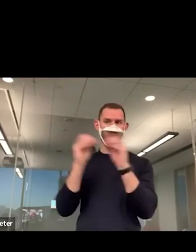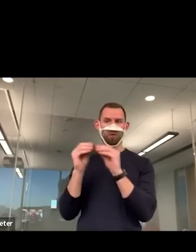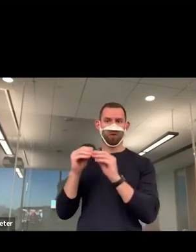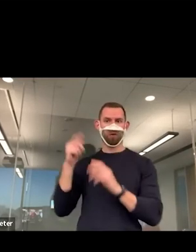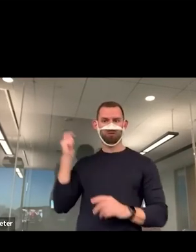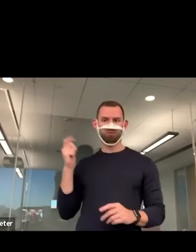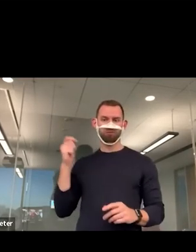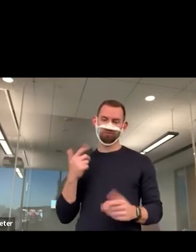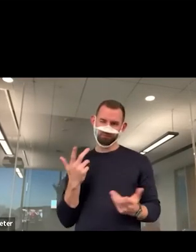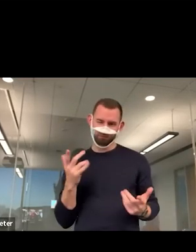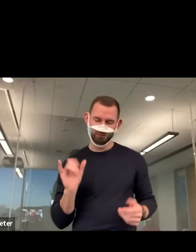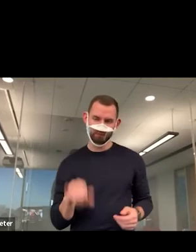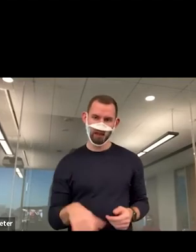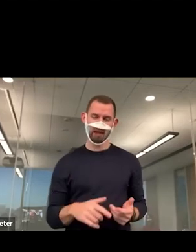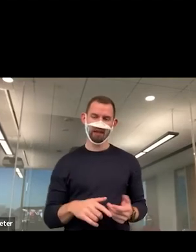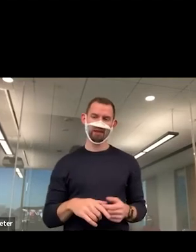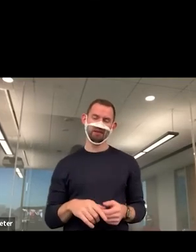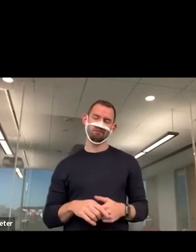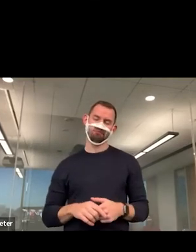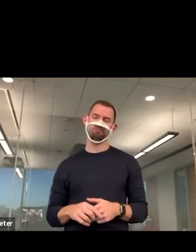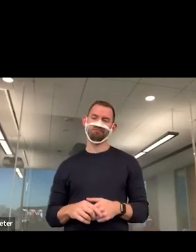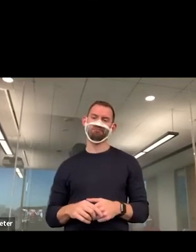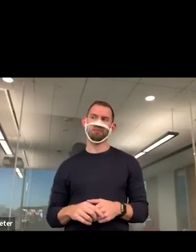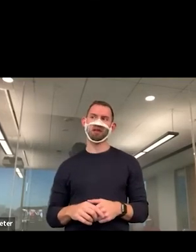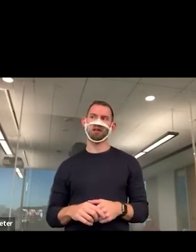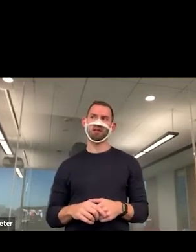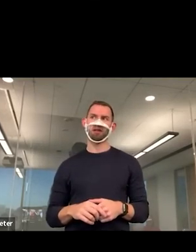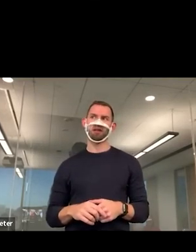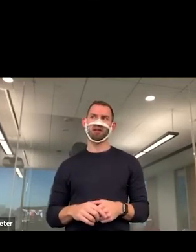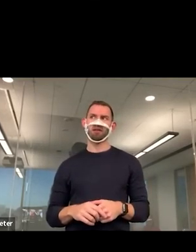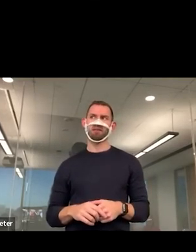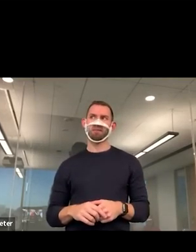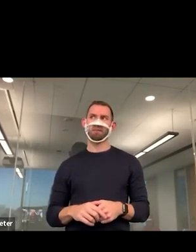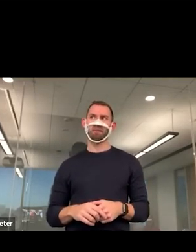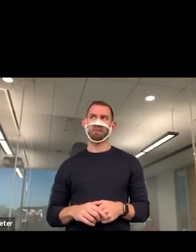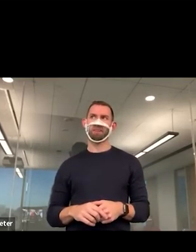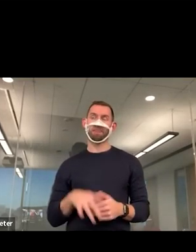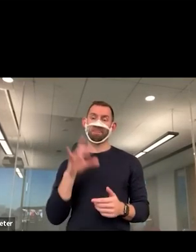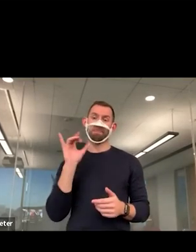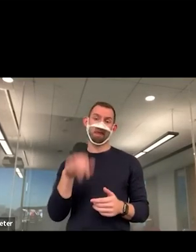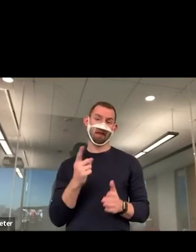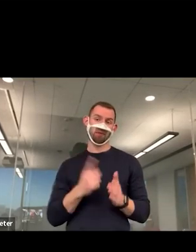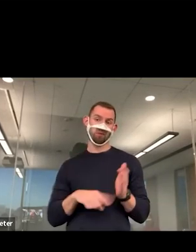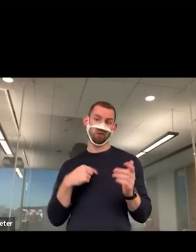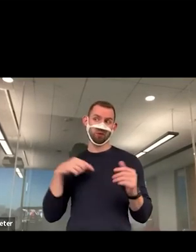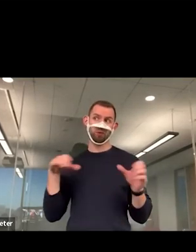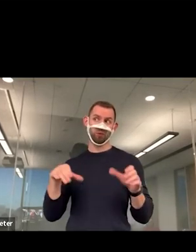be much better um but this is something that we've done in this country that needs to change